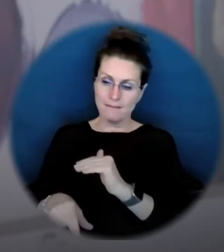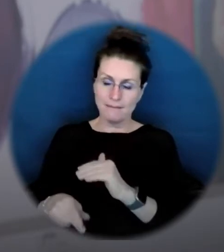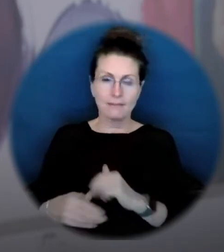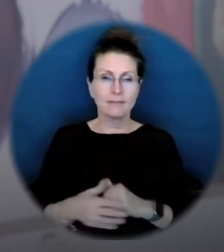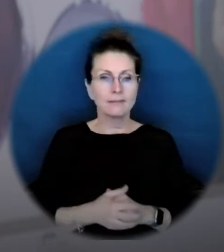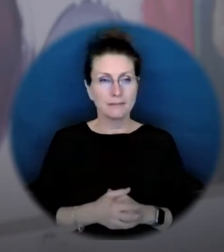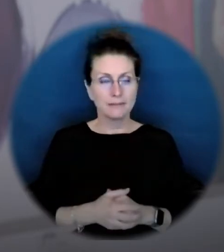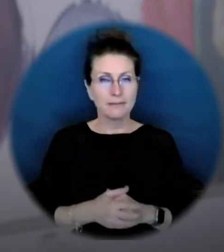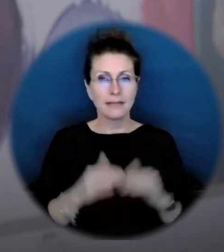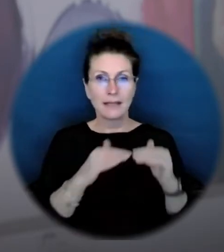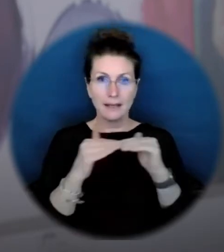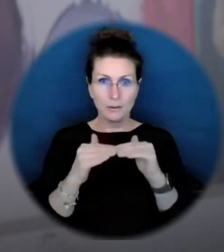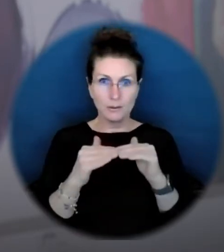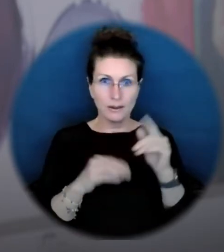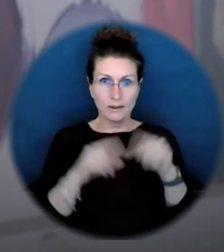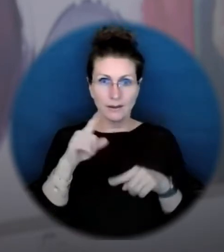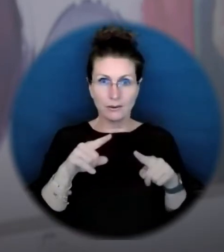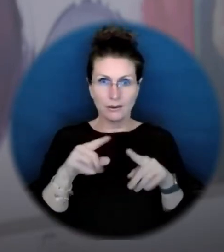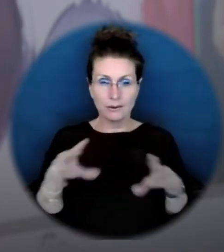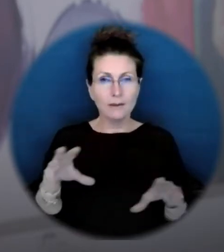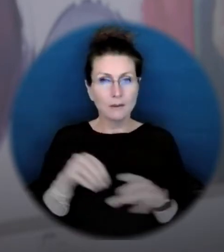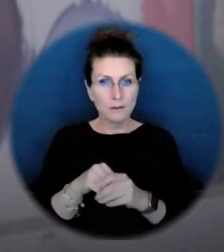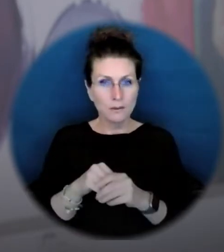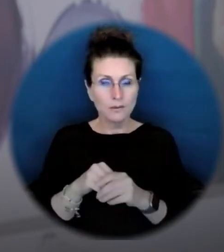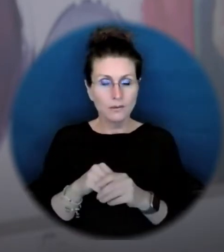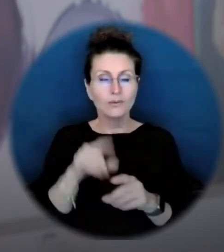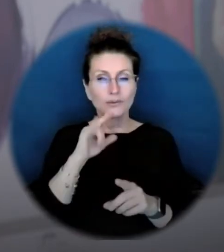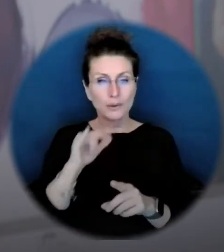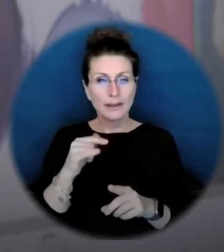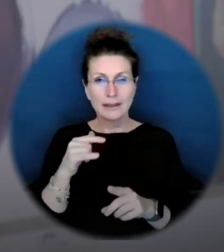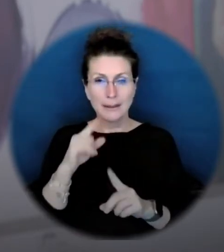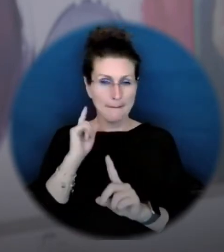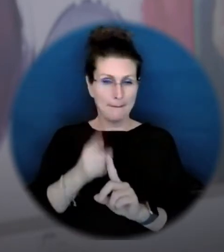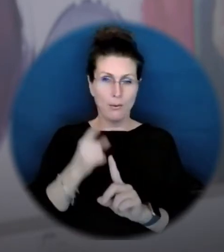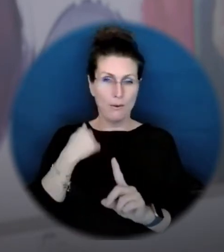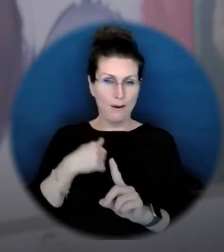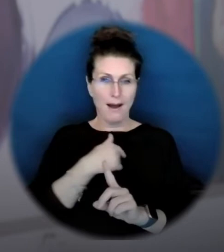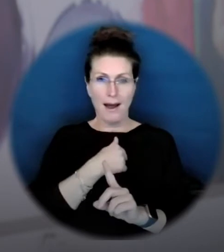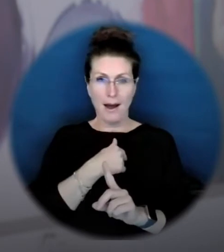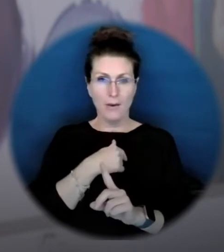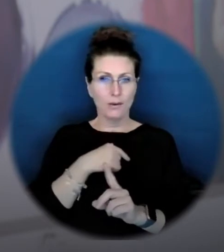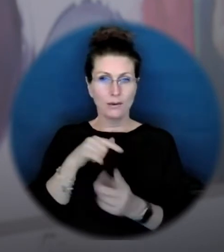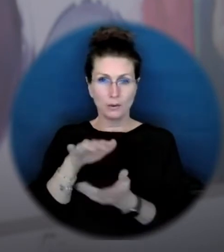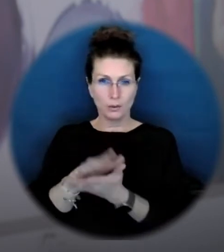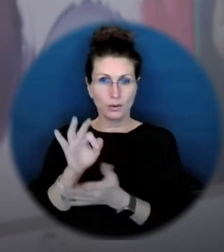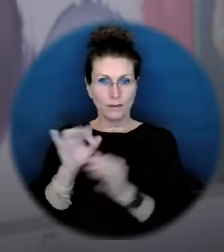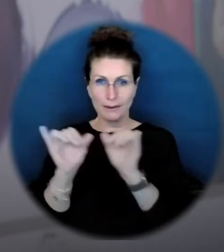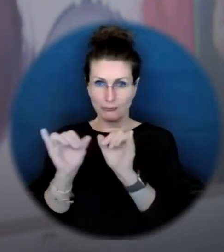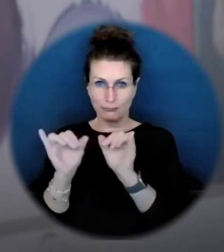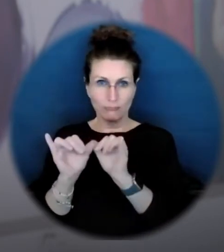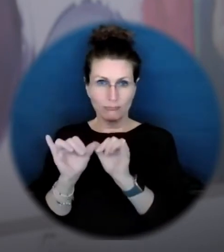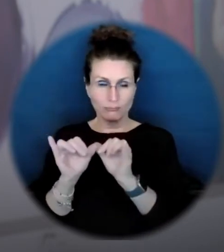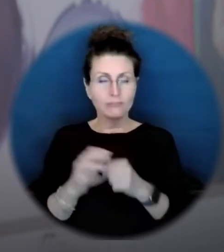Equity, diversity and inclusion are at the heart of our Lassonde School of Engineering.